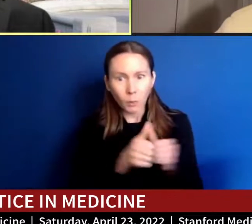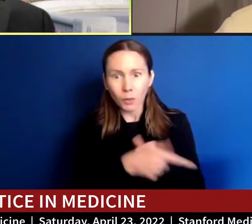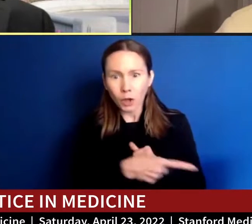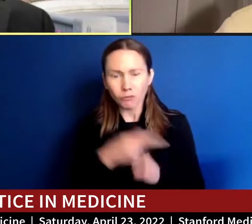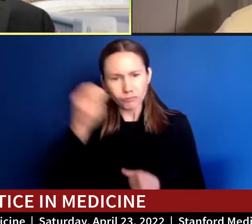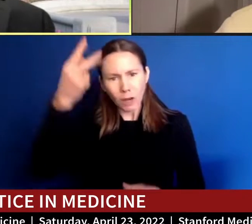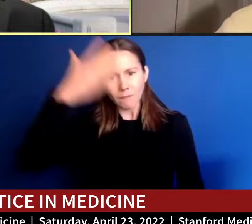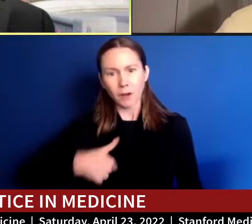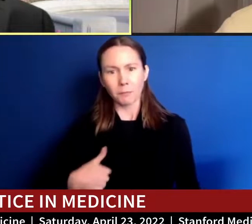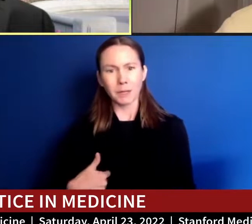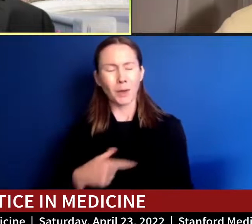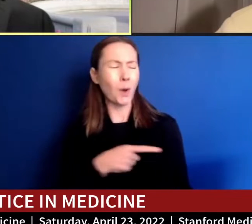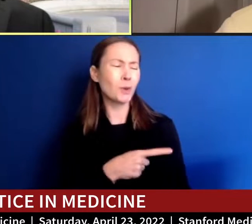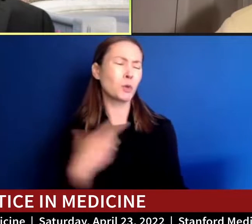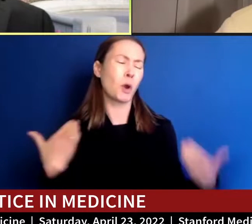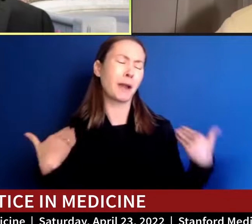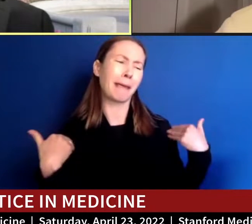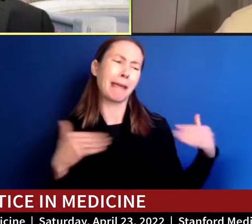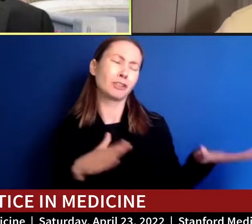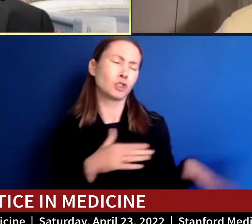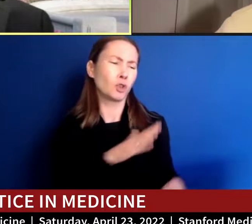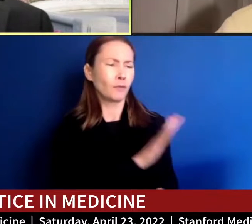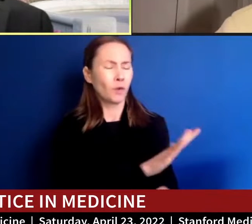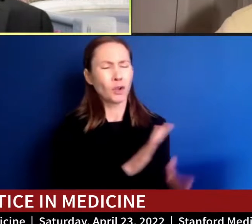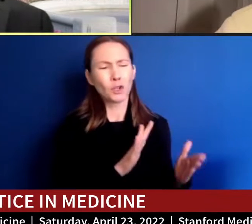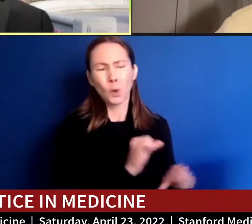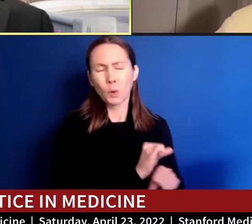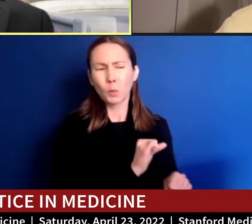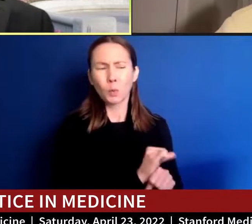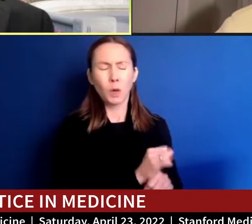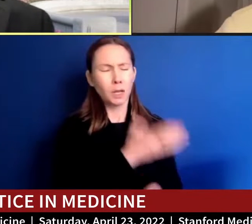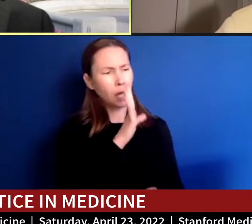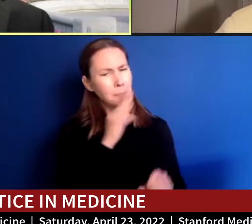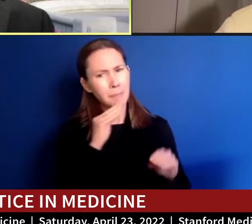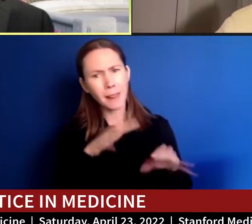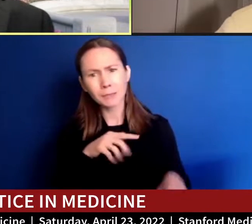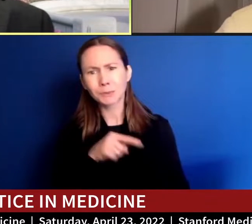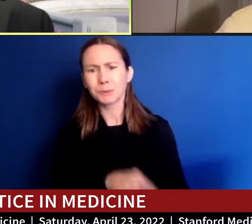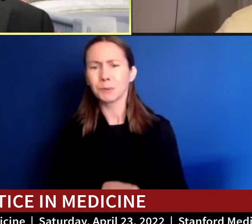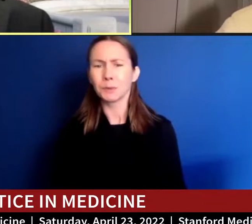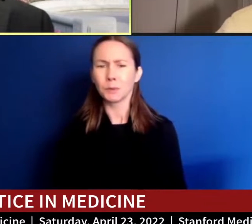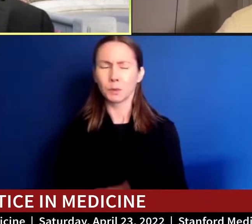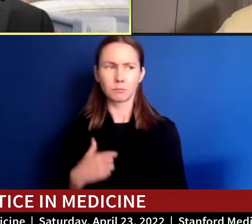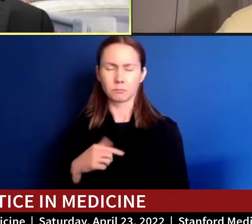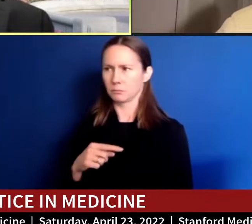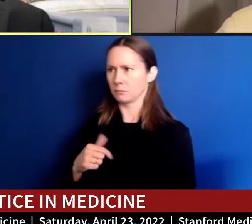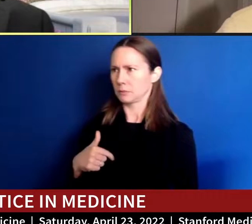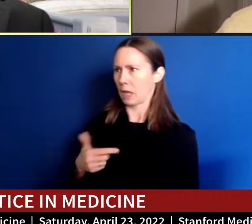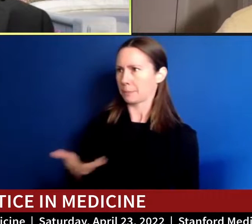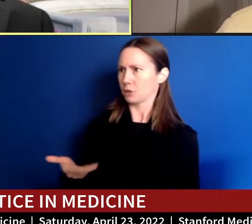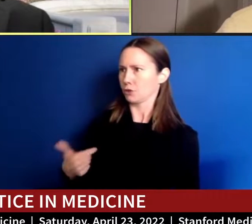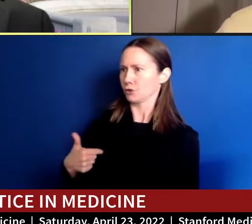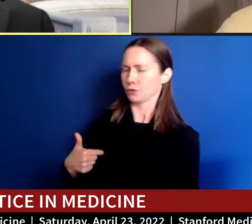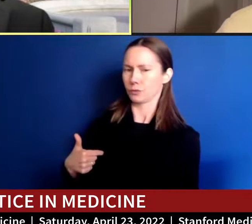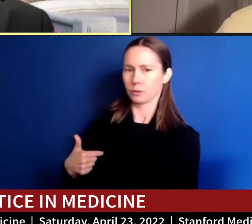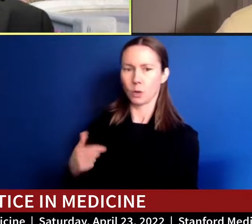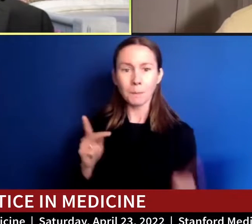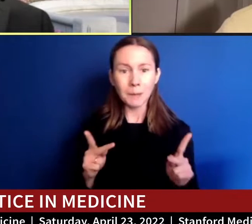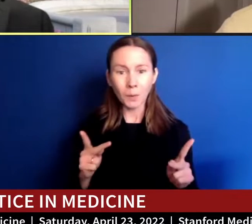angel for what she does and God bless them, people talking to my companion rather than talking to me.